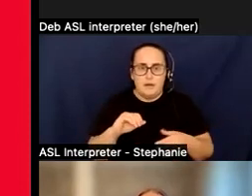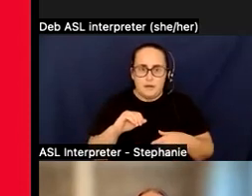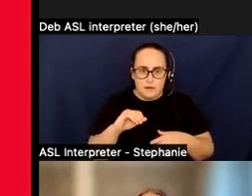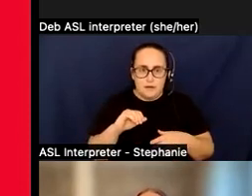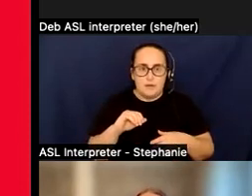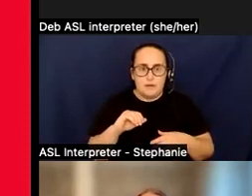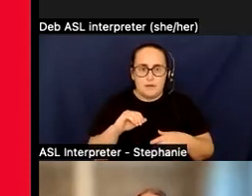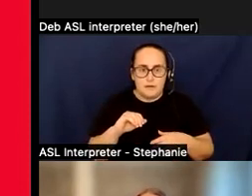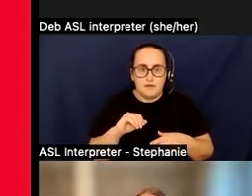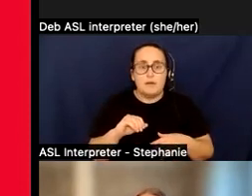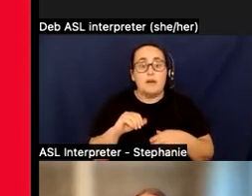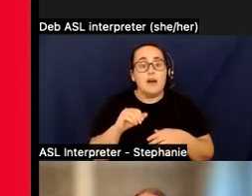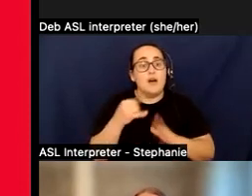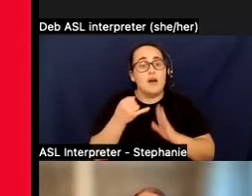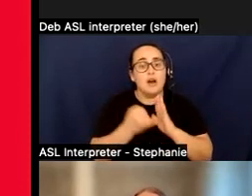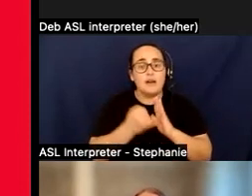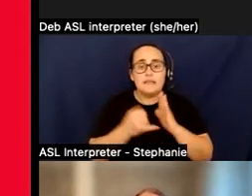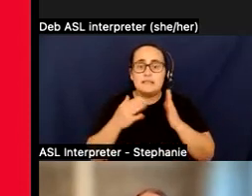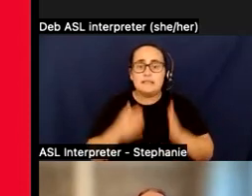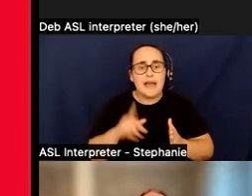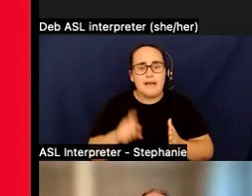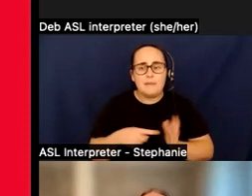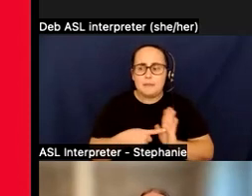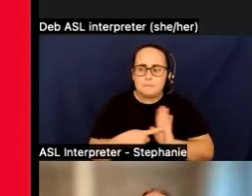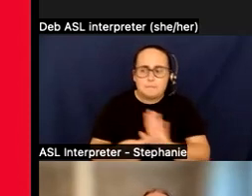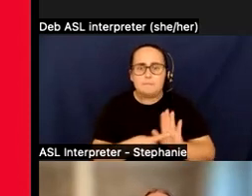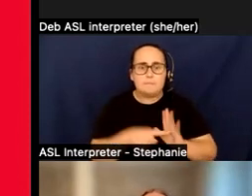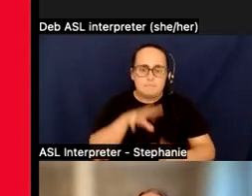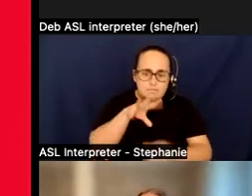are accessible to Calgarians. If you're not based in the city, please reach out